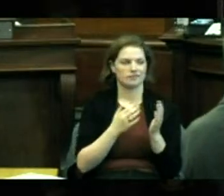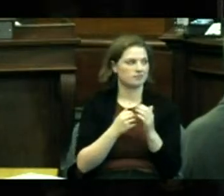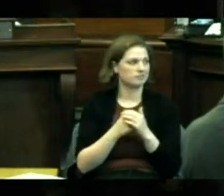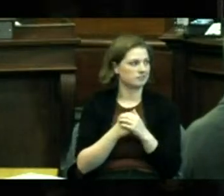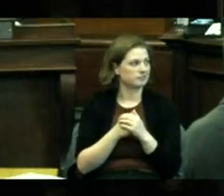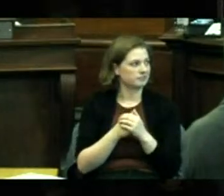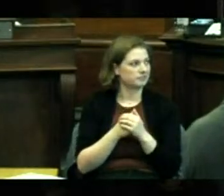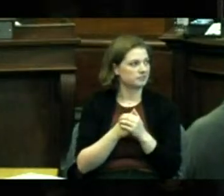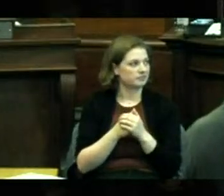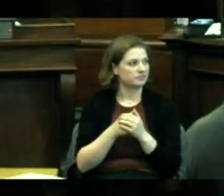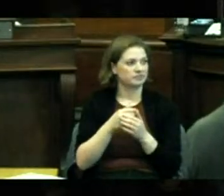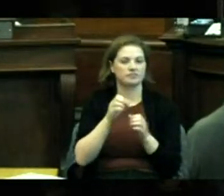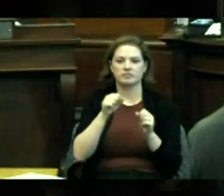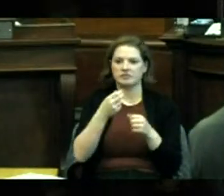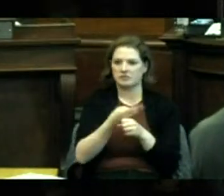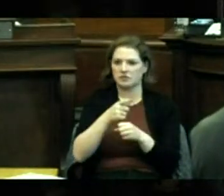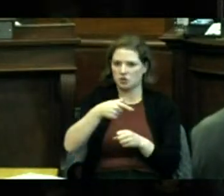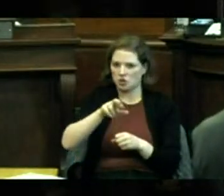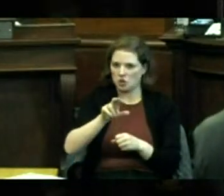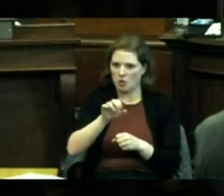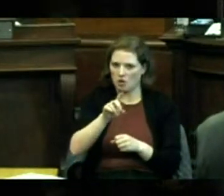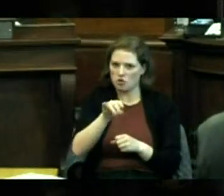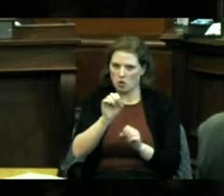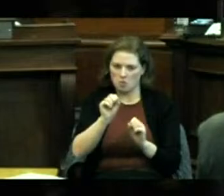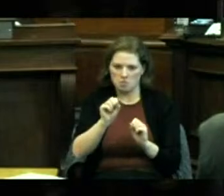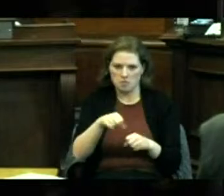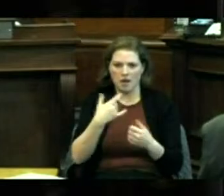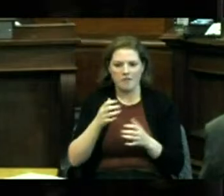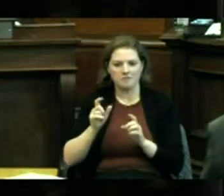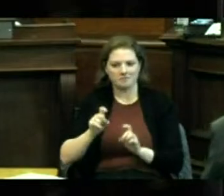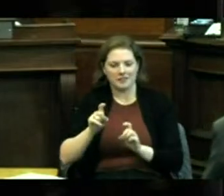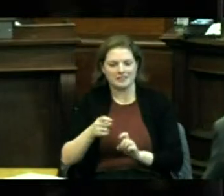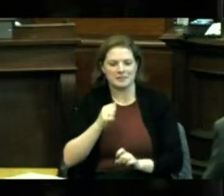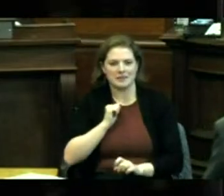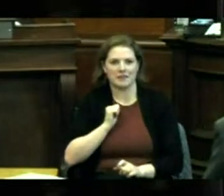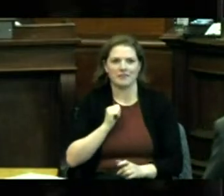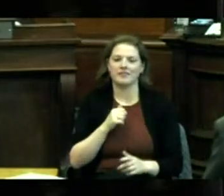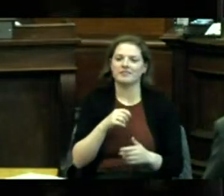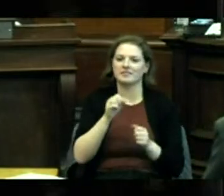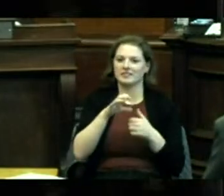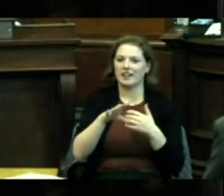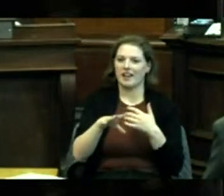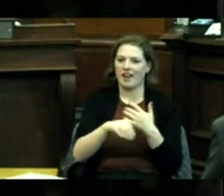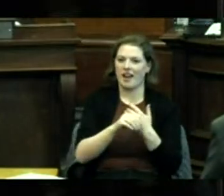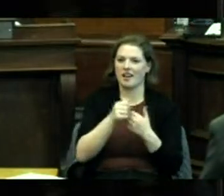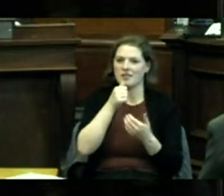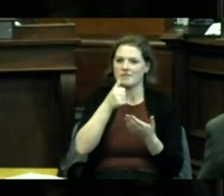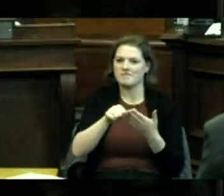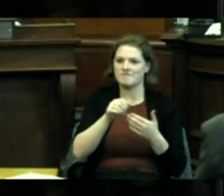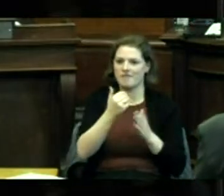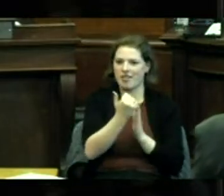We do have a website, Rochester dot gov reservoir improvement.